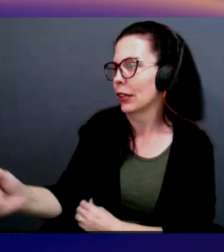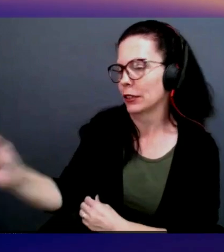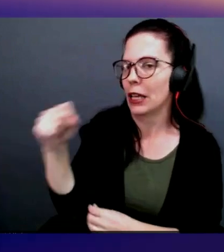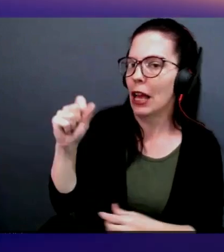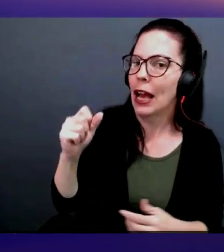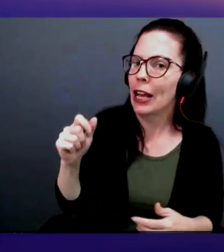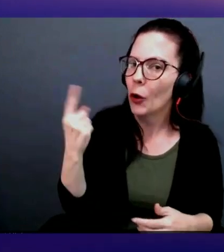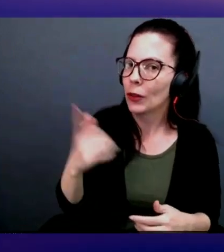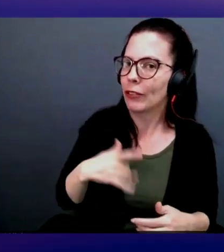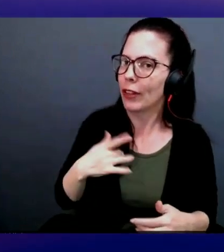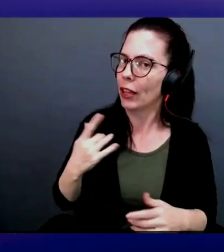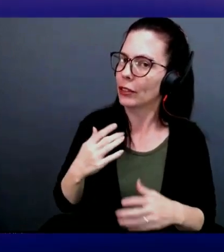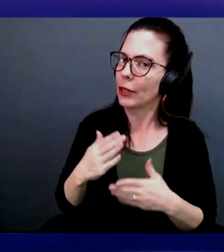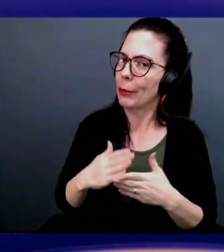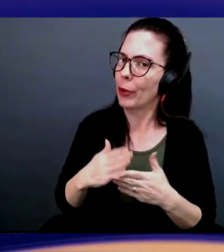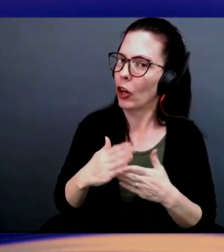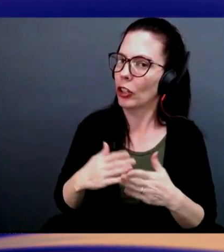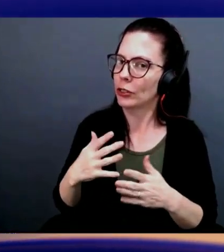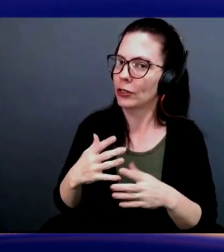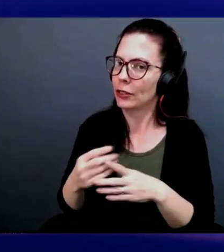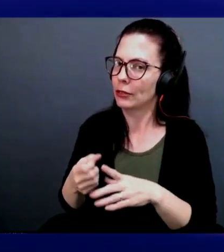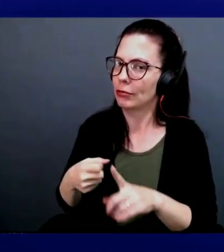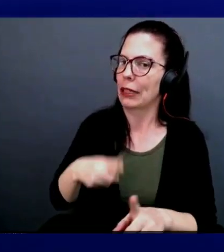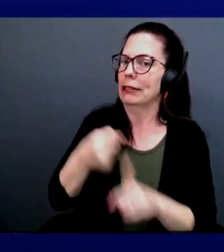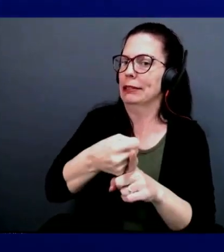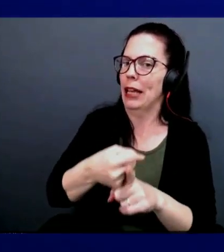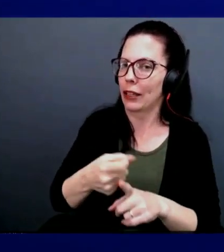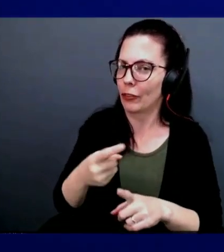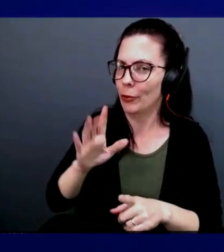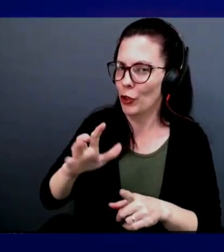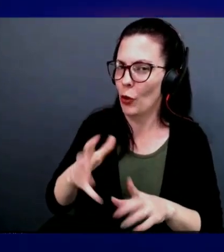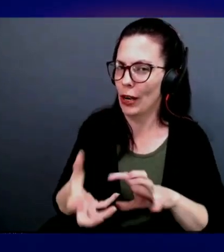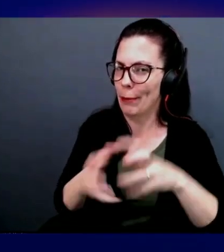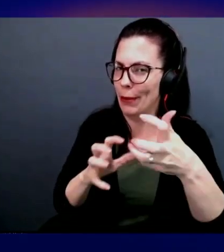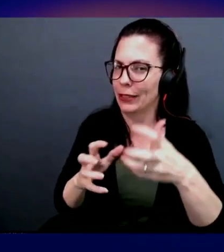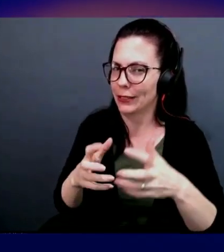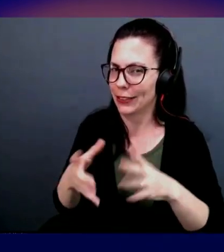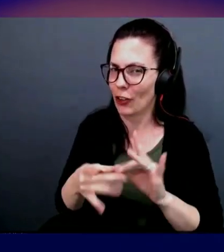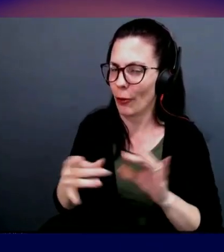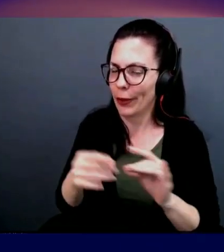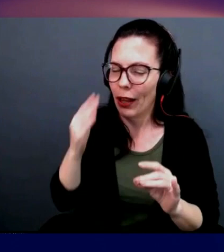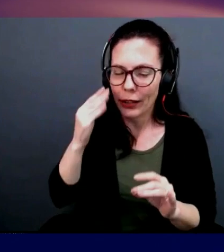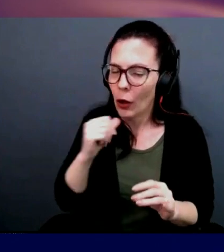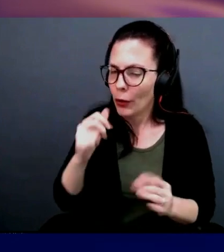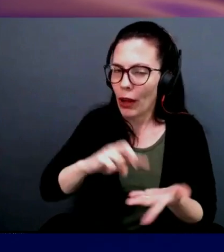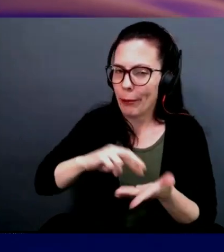by that spaghetti mess comment that Jeff made. I know it wasn't directed at me, but maybe it was from my earlier story.